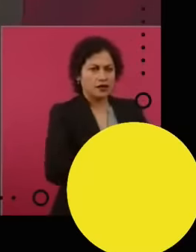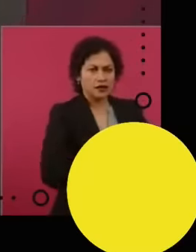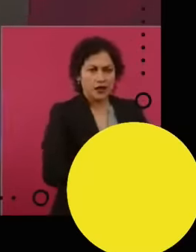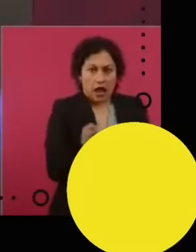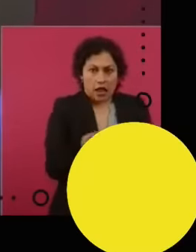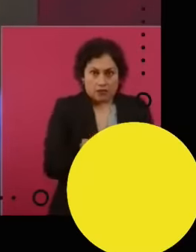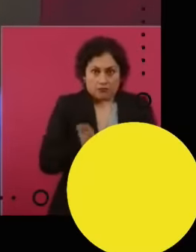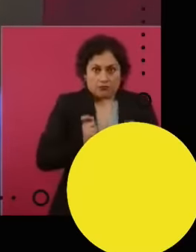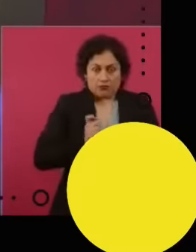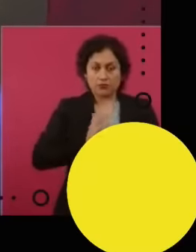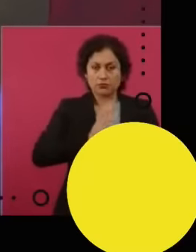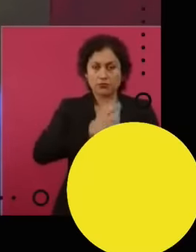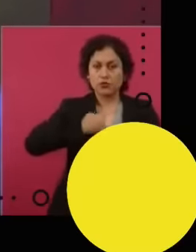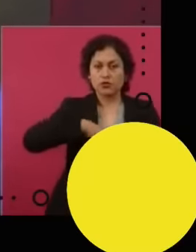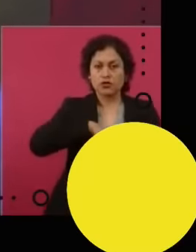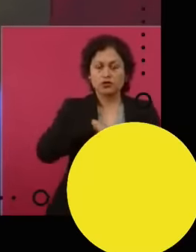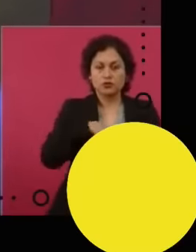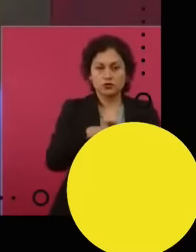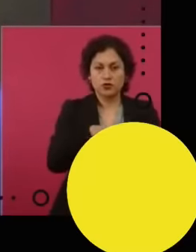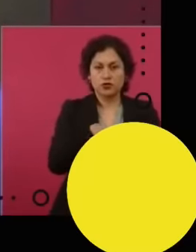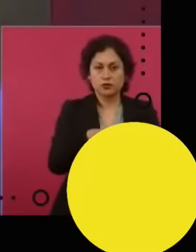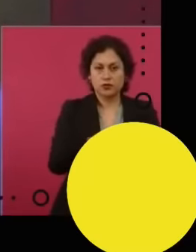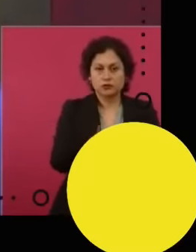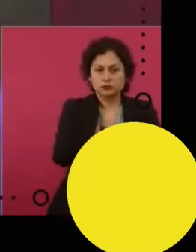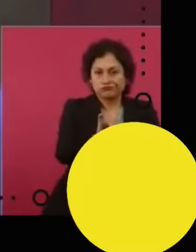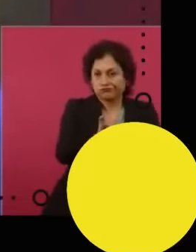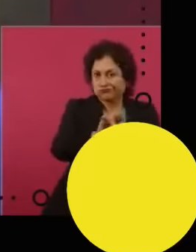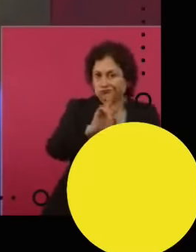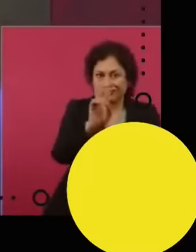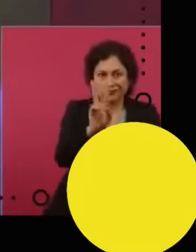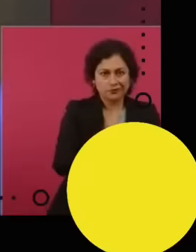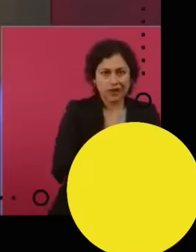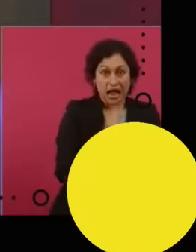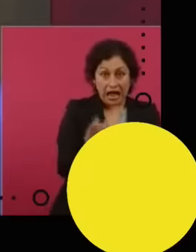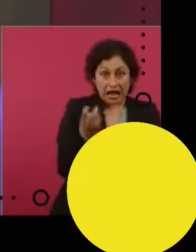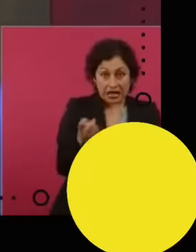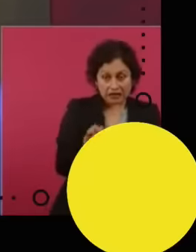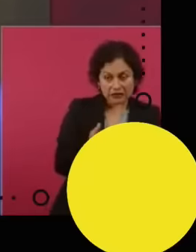also many servers lose their lives public